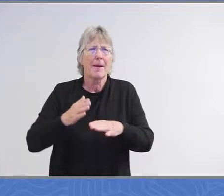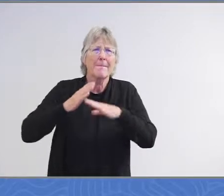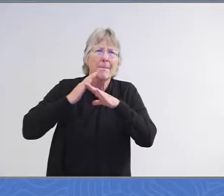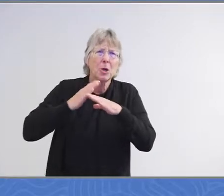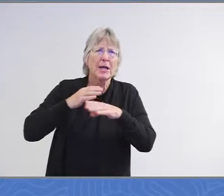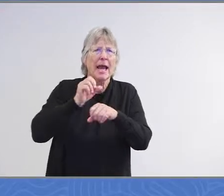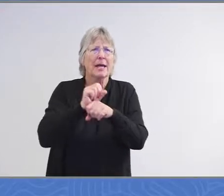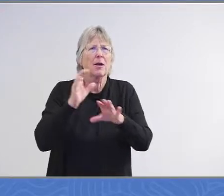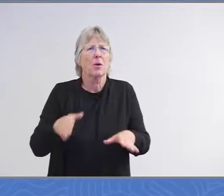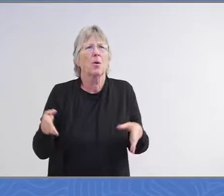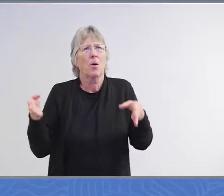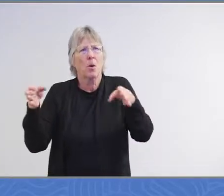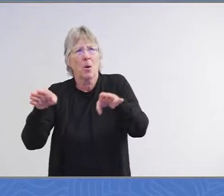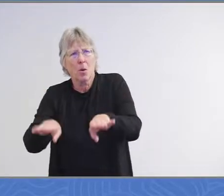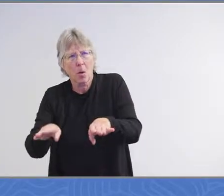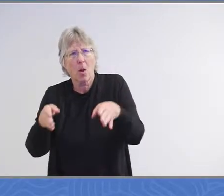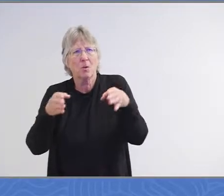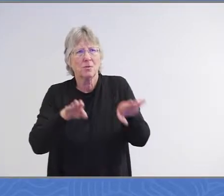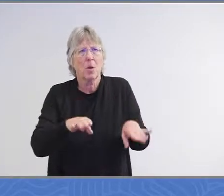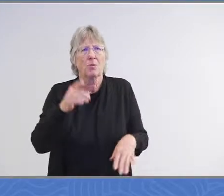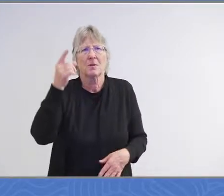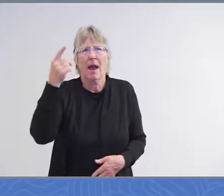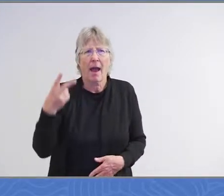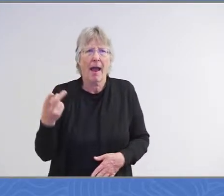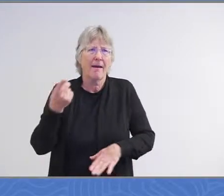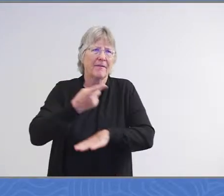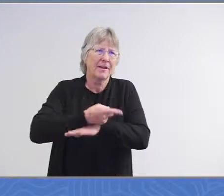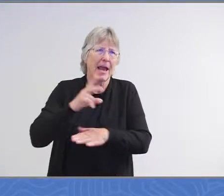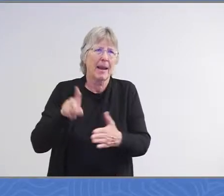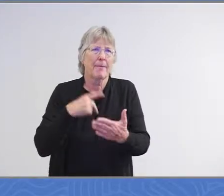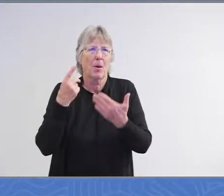and close down at least the half day program at the CDC